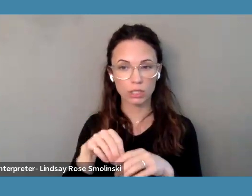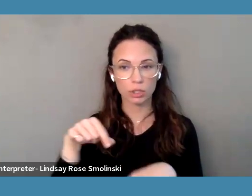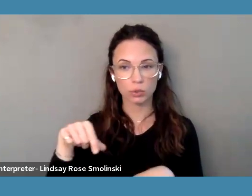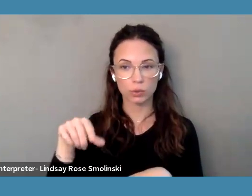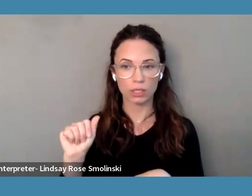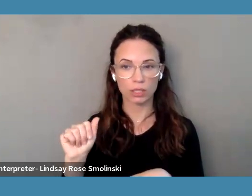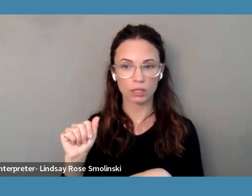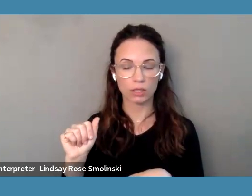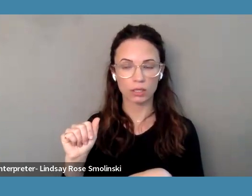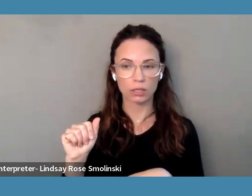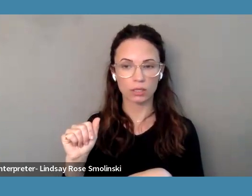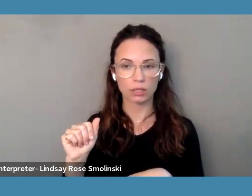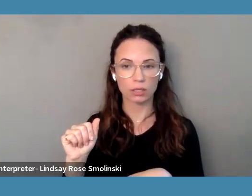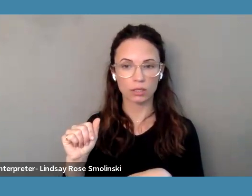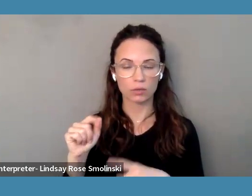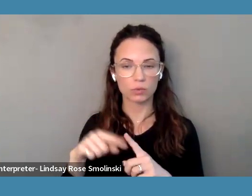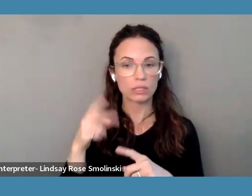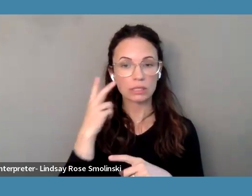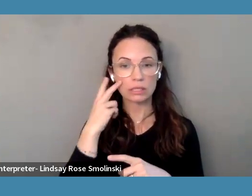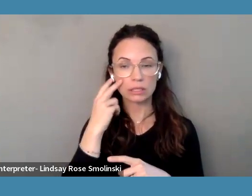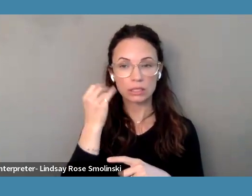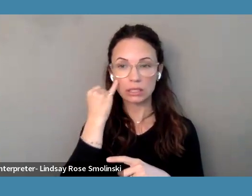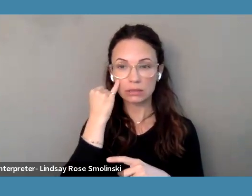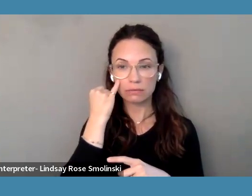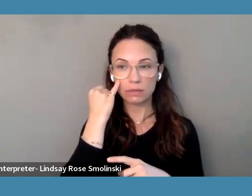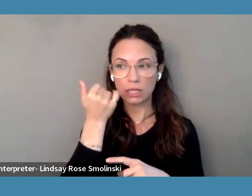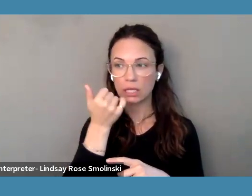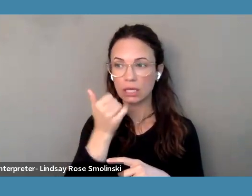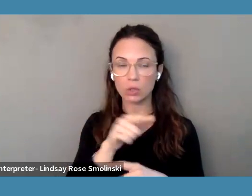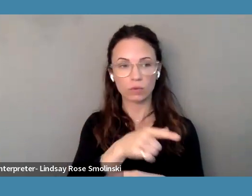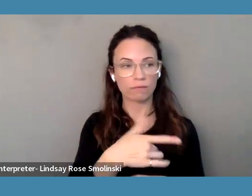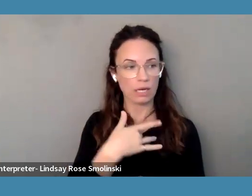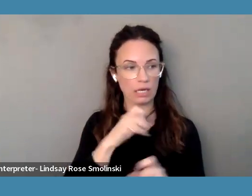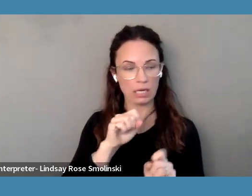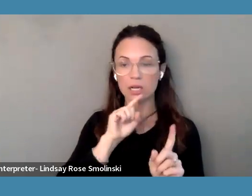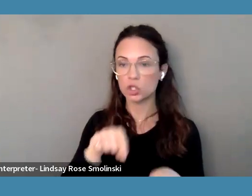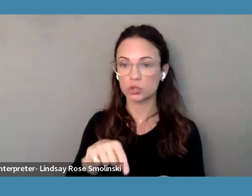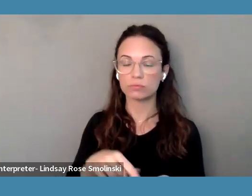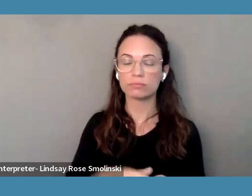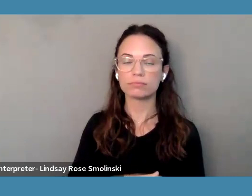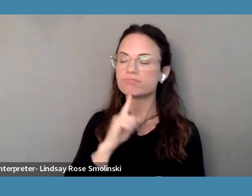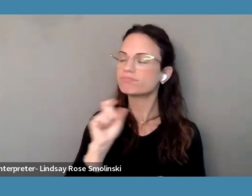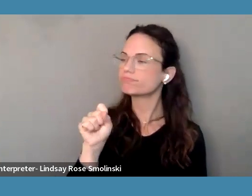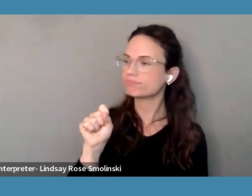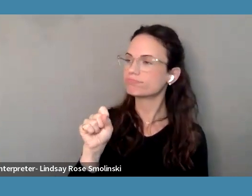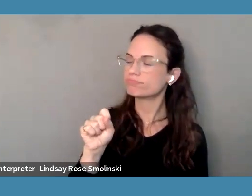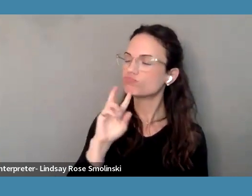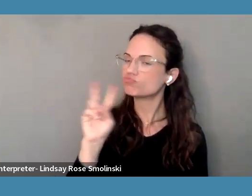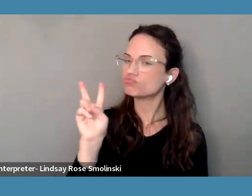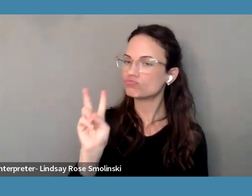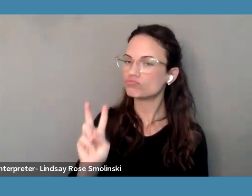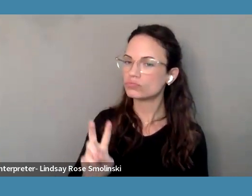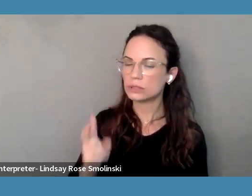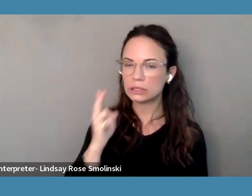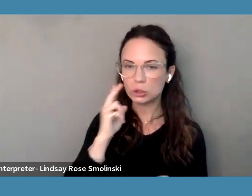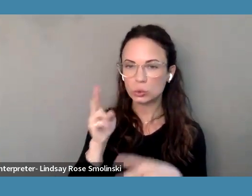to see if there're something you can answer? Yes. So I see two, I see one,